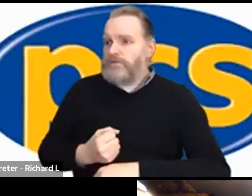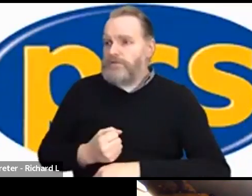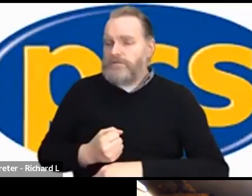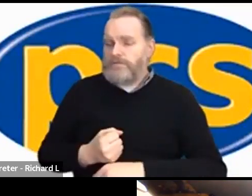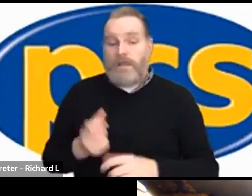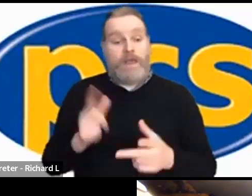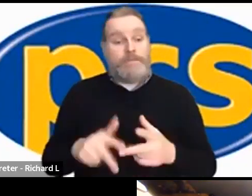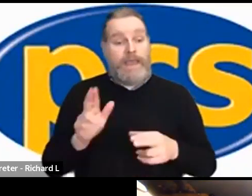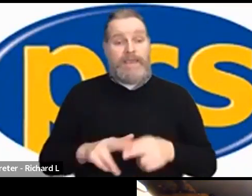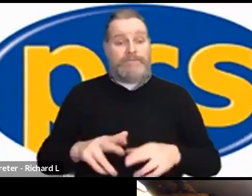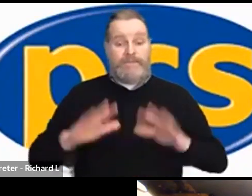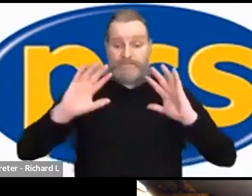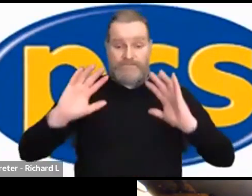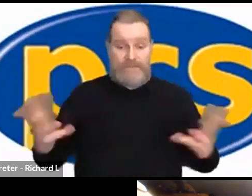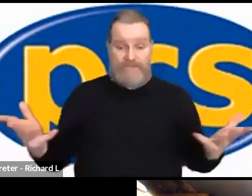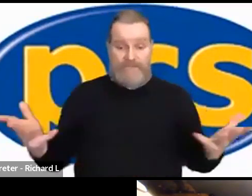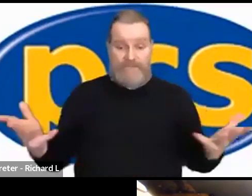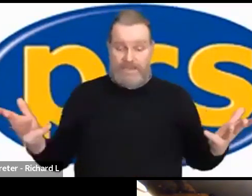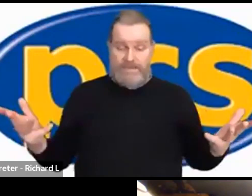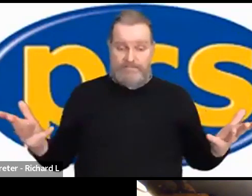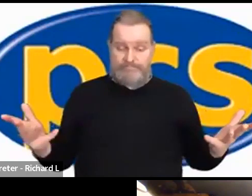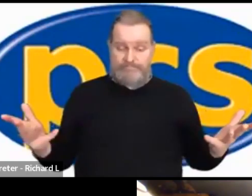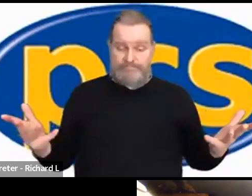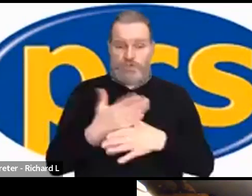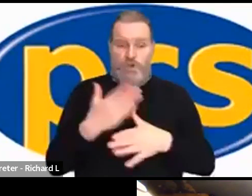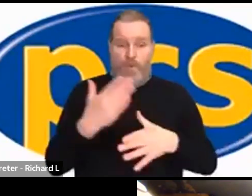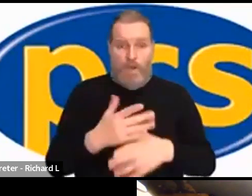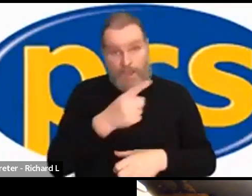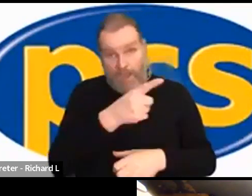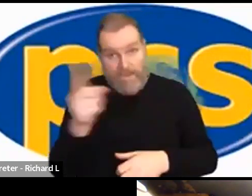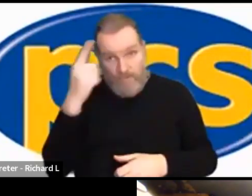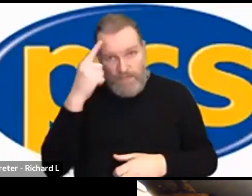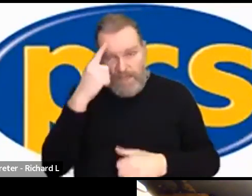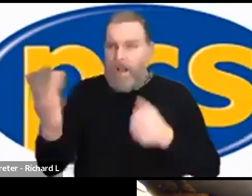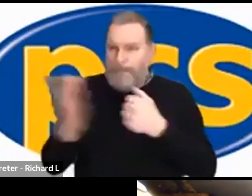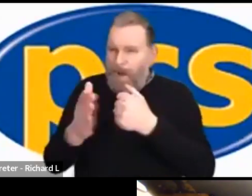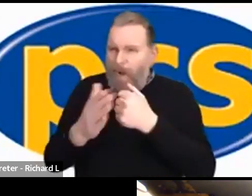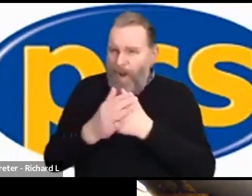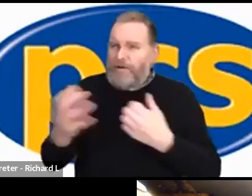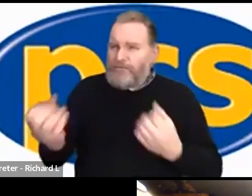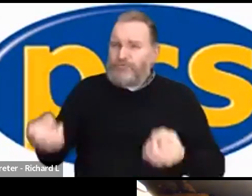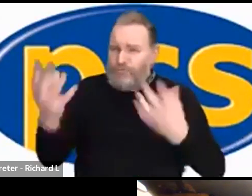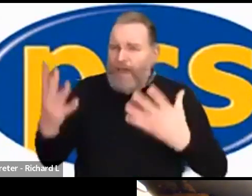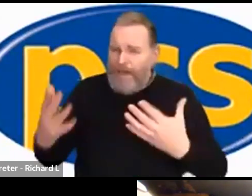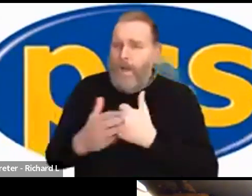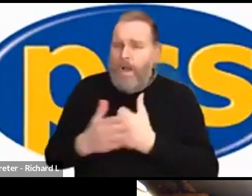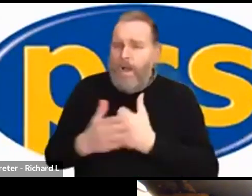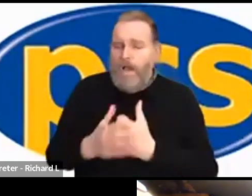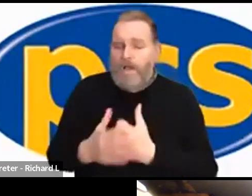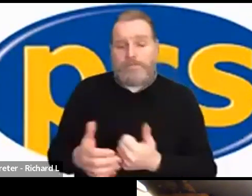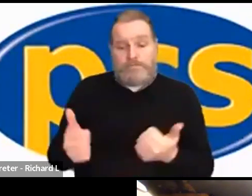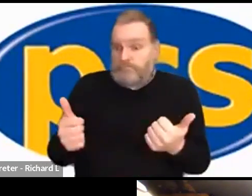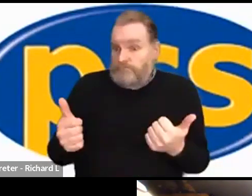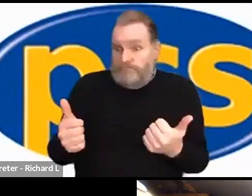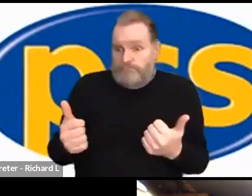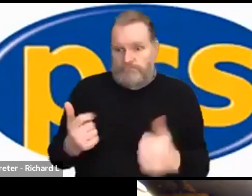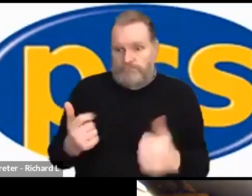money people are losing But look if it doesn't work. If people think If people think that we need to do more and go faster than us, us, obviously, it's a Democratic union.